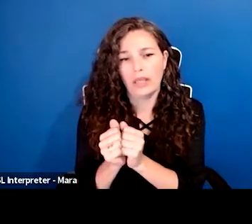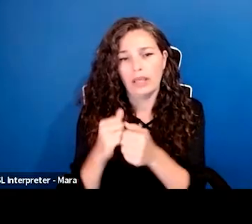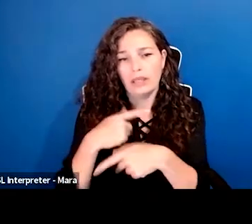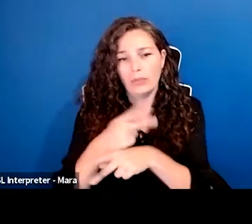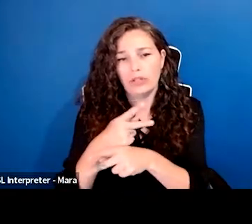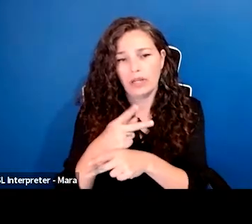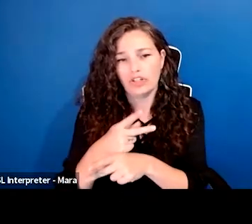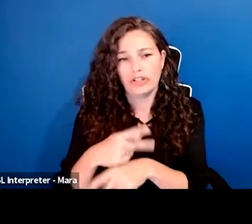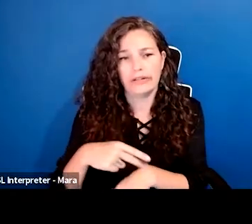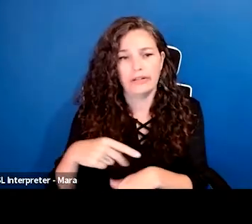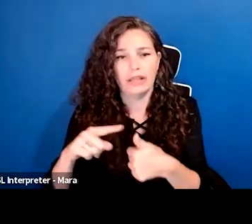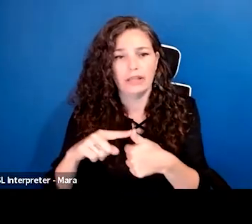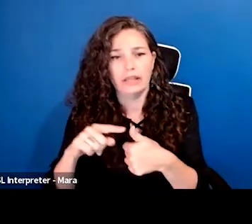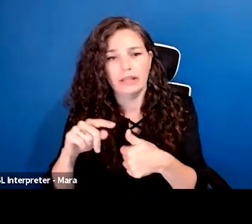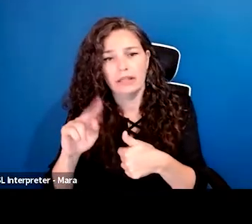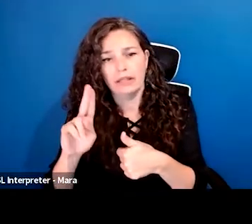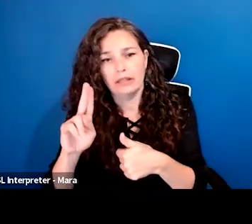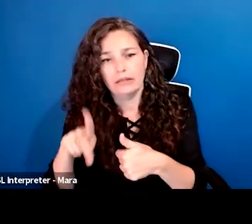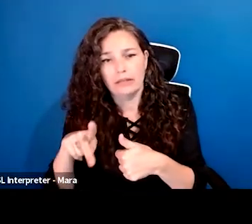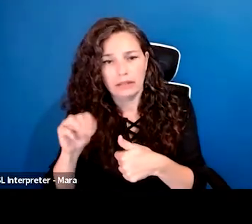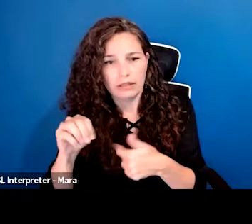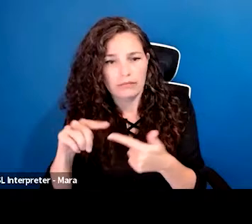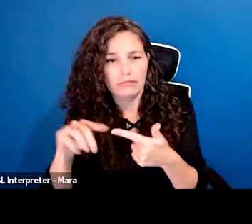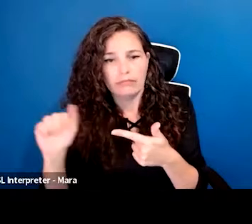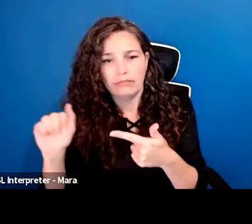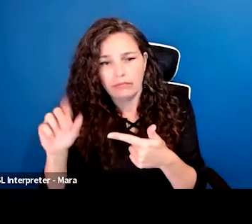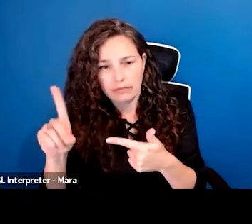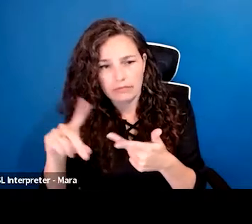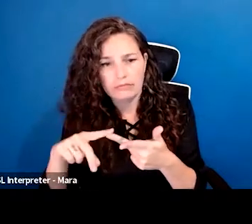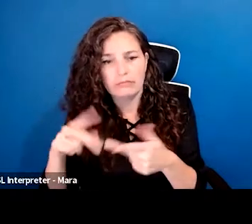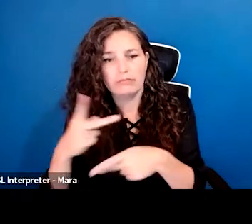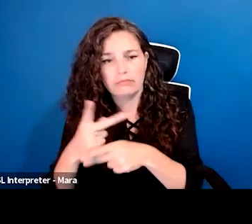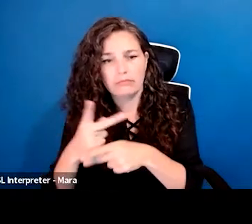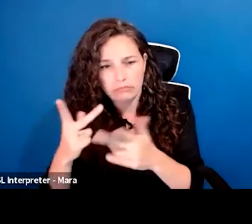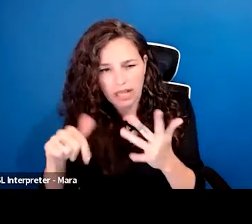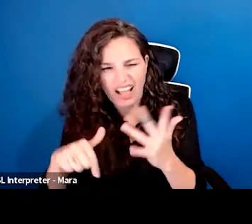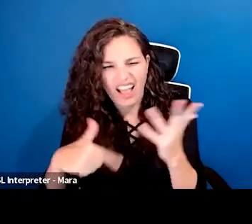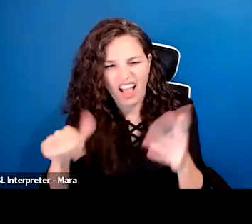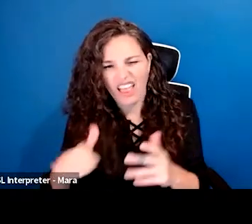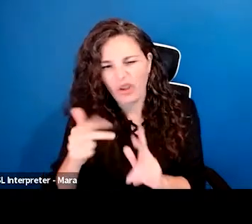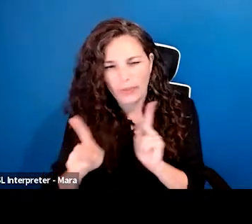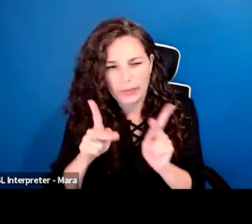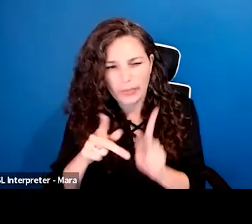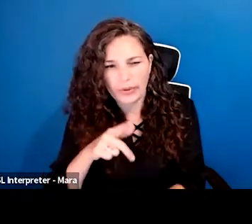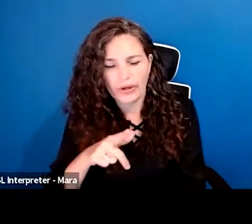the assistant directors, producers, and they'll, they'll go over with them what's schedule not only that day